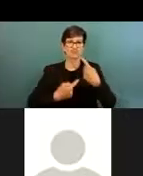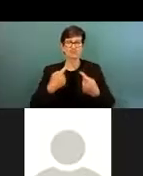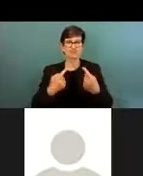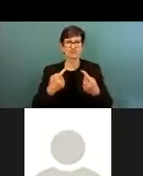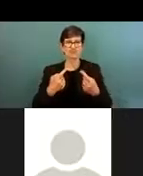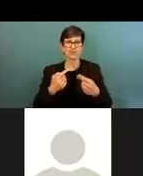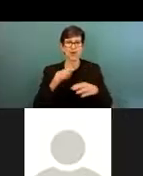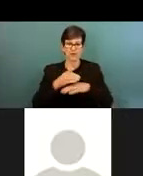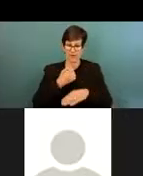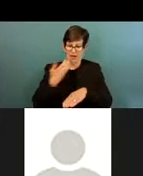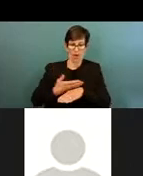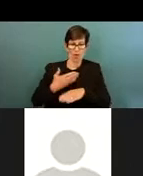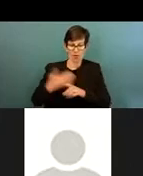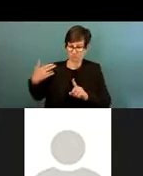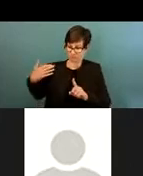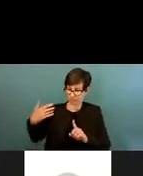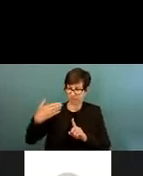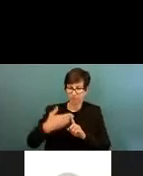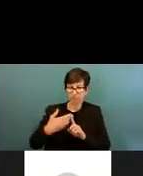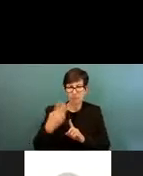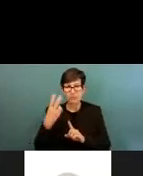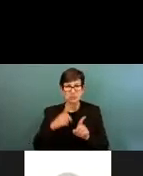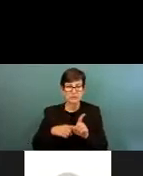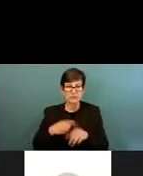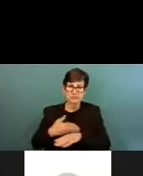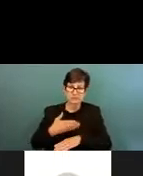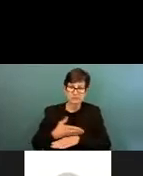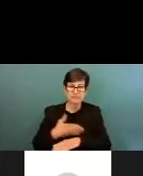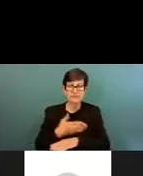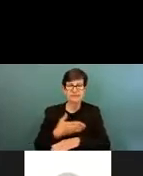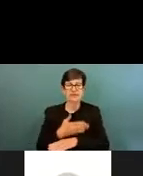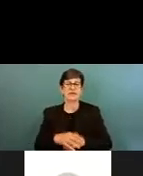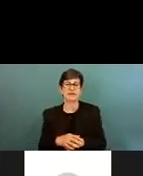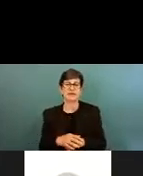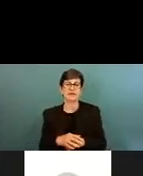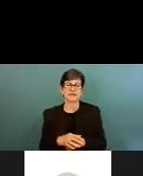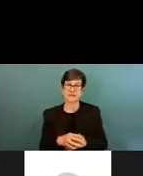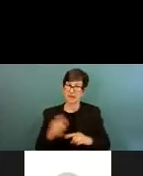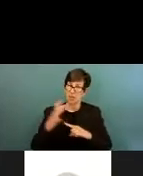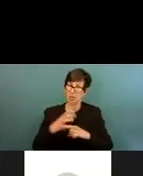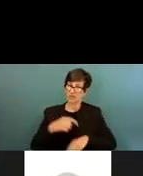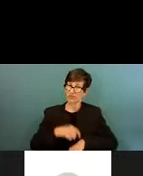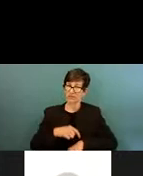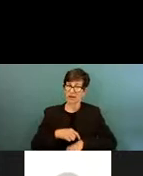we've been doing now for a couple of years. It's a significant time, I think, a critical